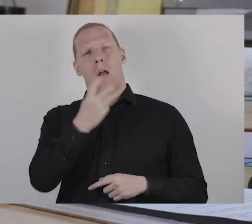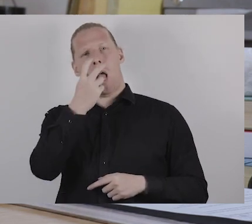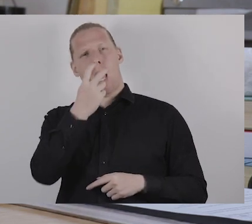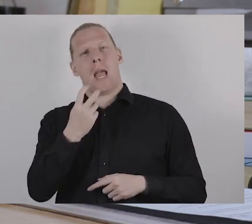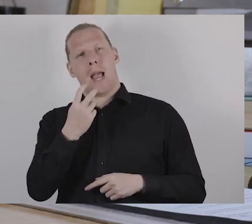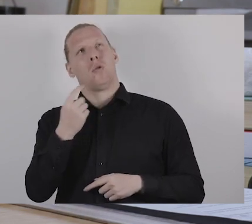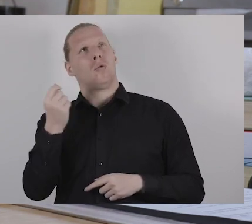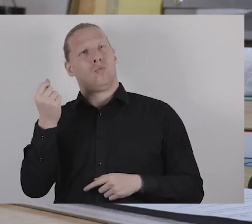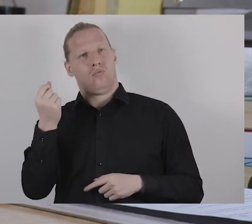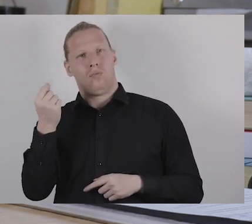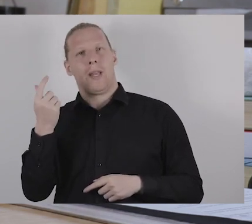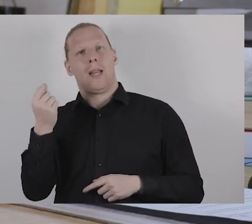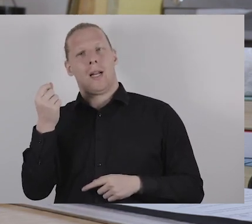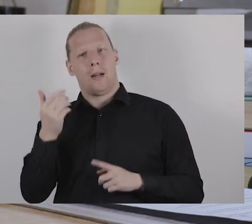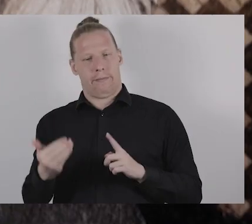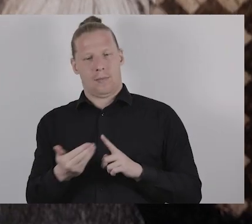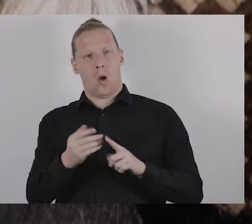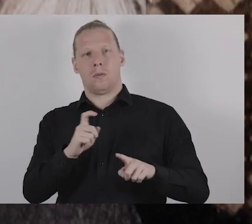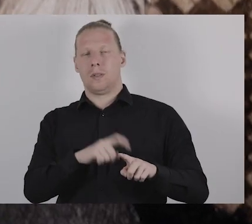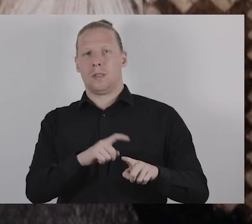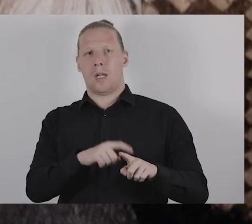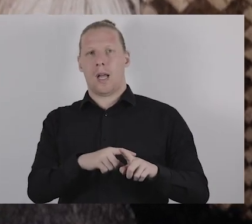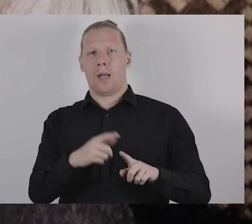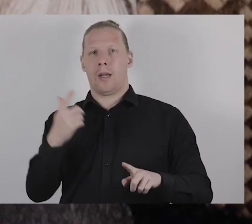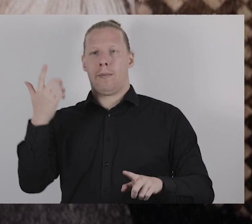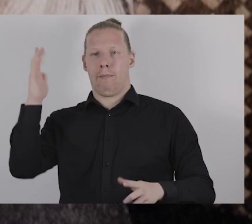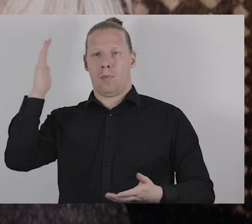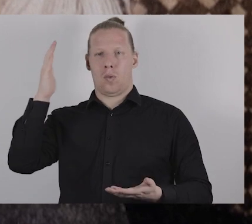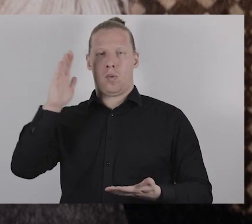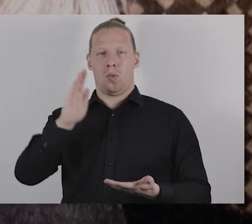they melt away, and at my age, you realise how fast time goes.